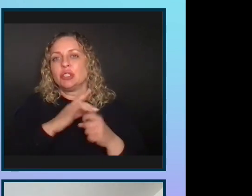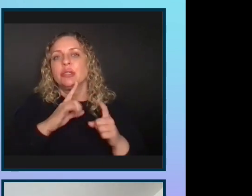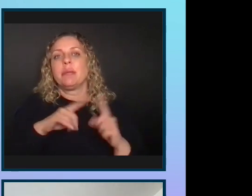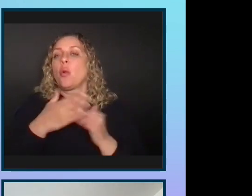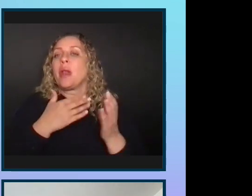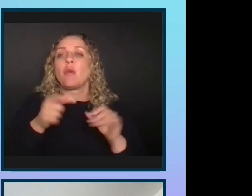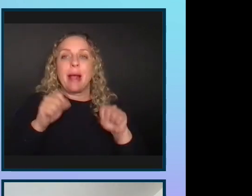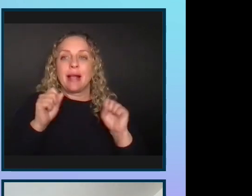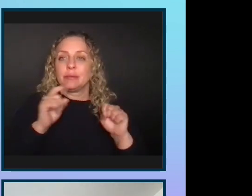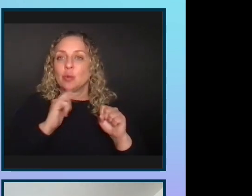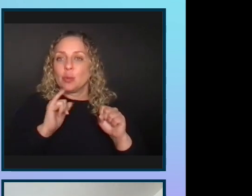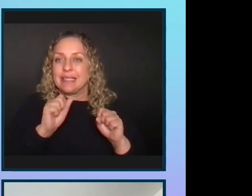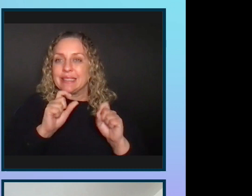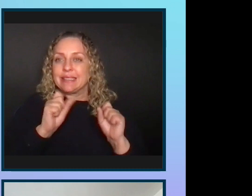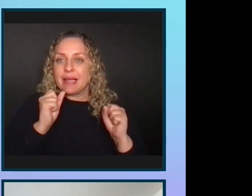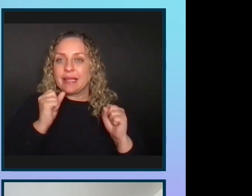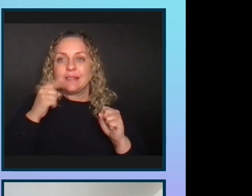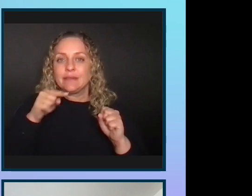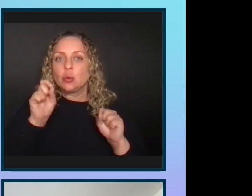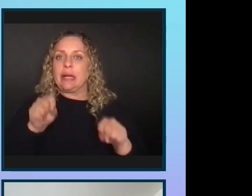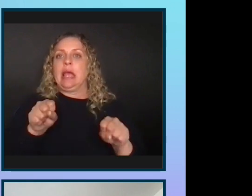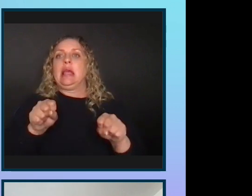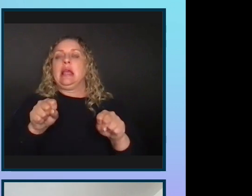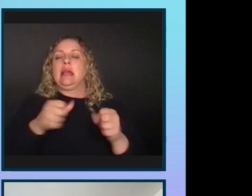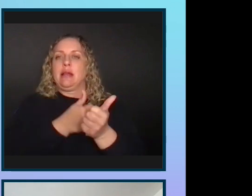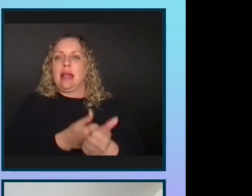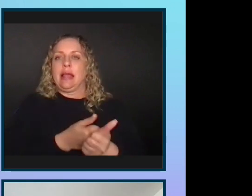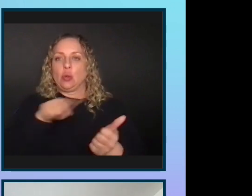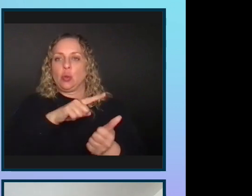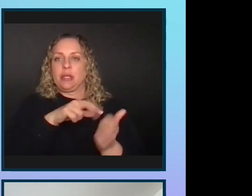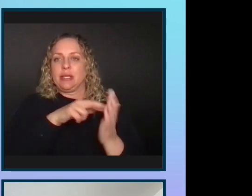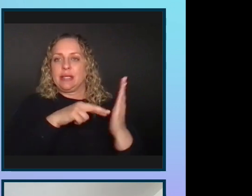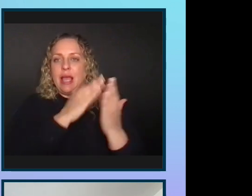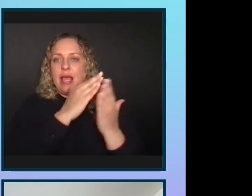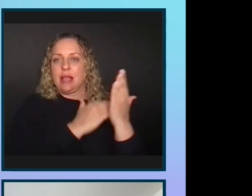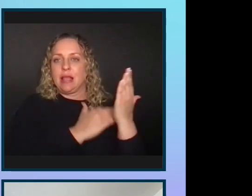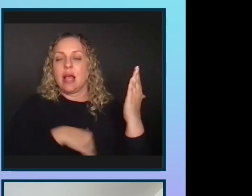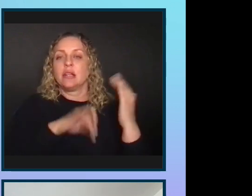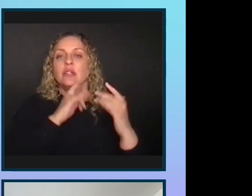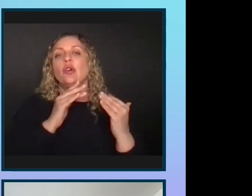it really is amazing if you can adhere to these guidelines. So generally the level of compliance all organizations